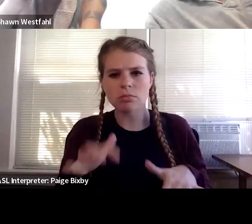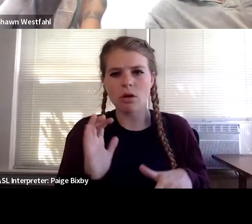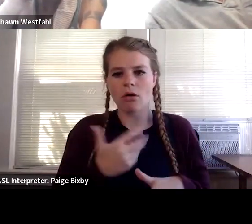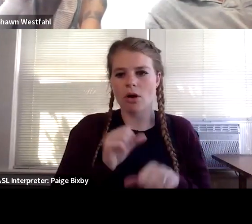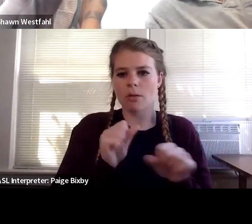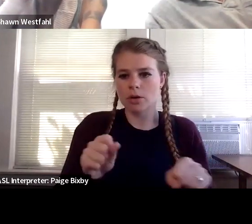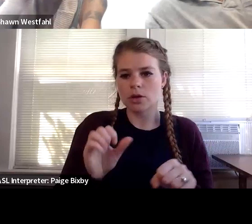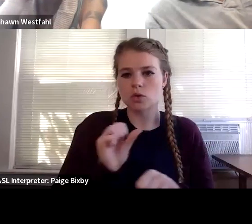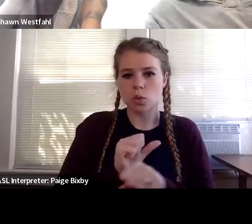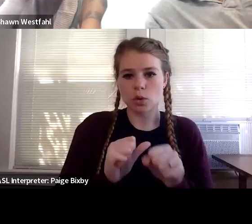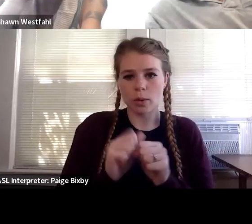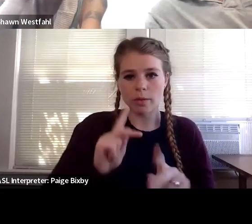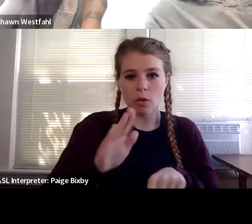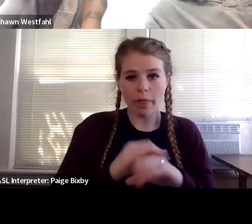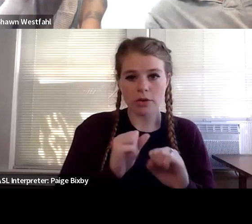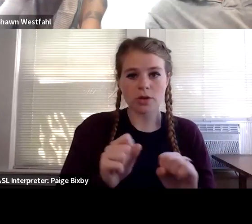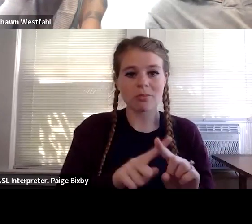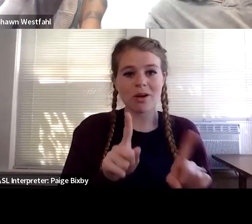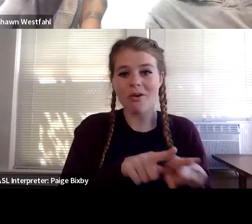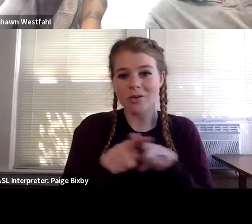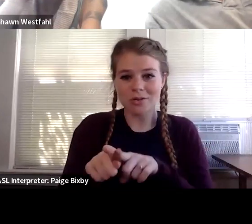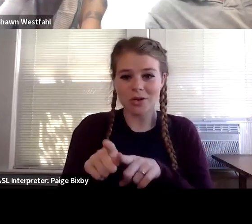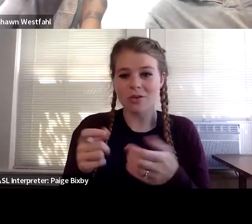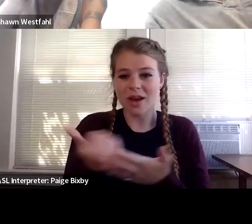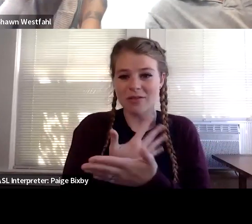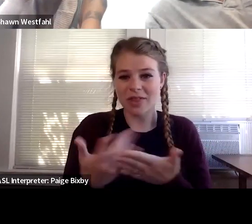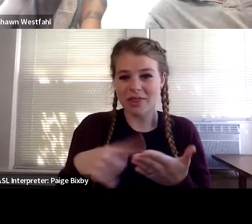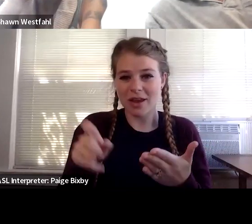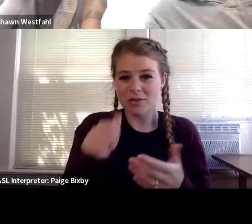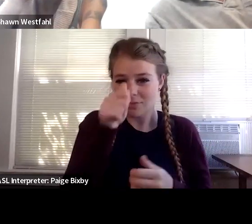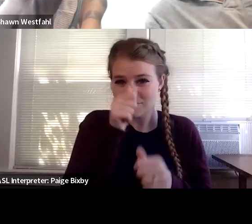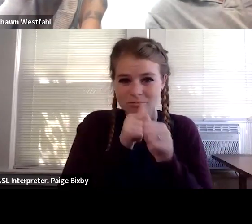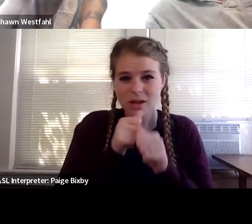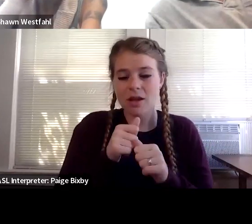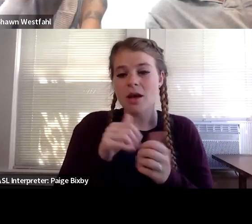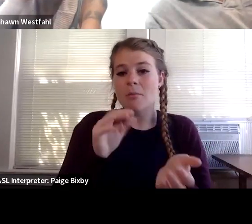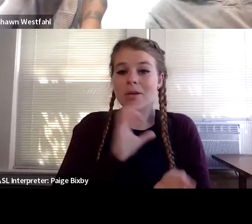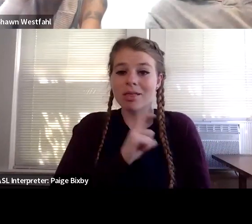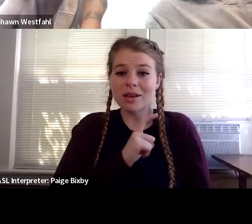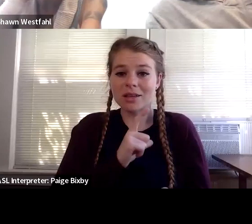but also all of the things that our folks have to deal with. Whether it's police yelling at us for providing wound care